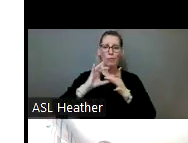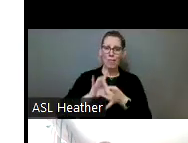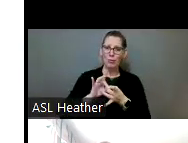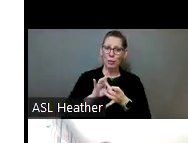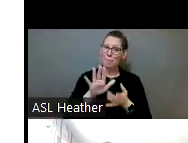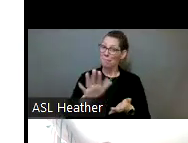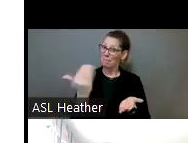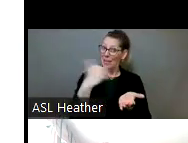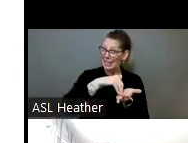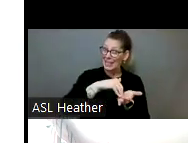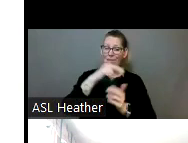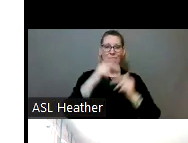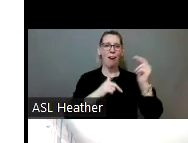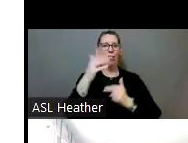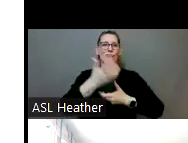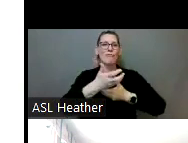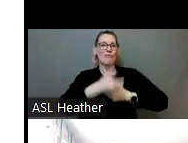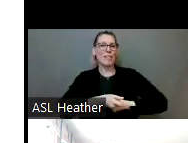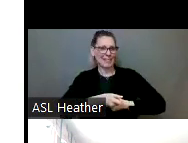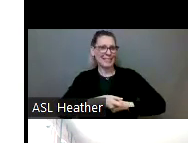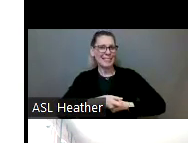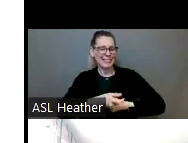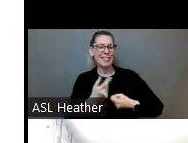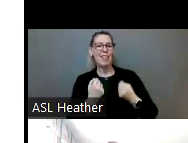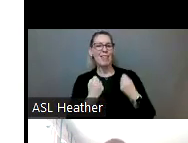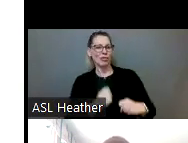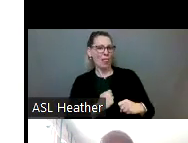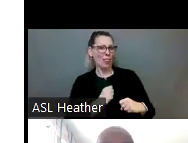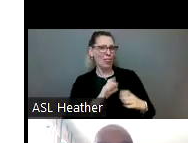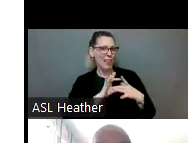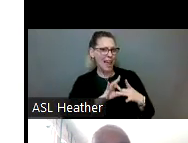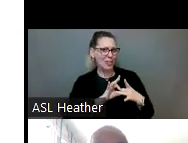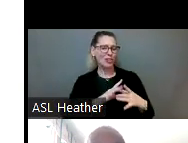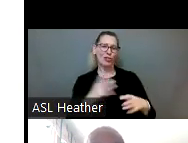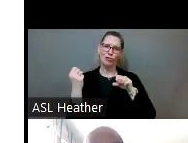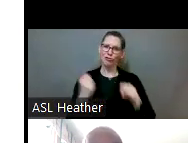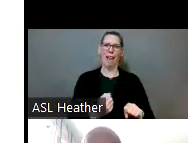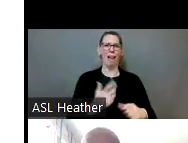that is building that trust, strengthening connection, strengthening belonging,